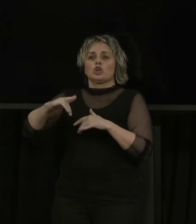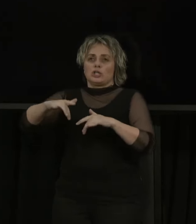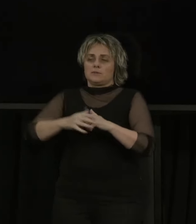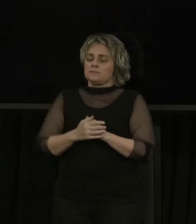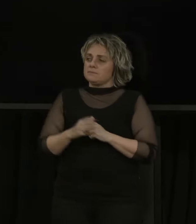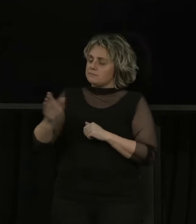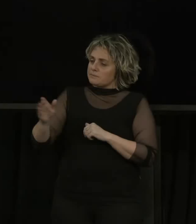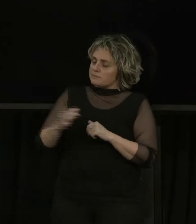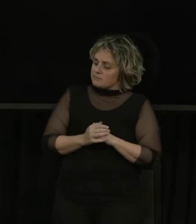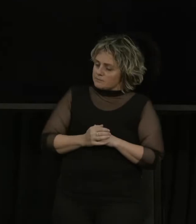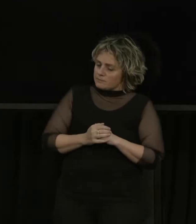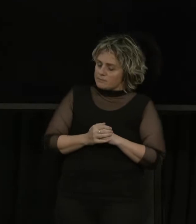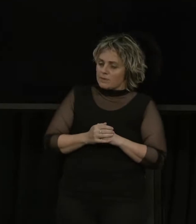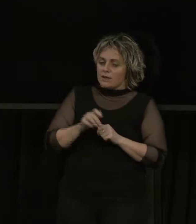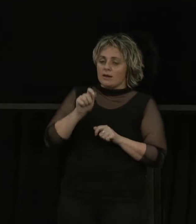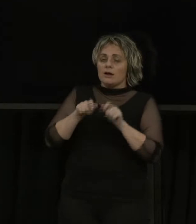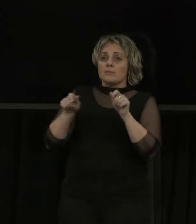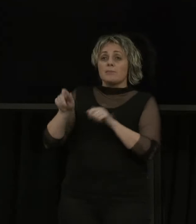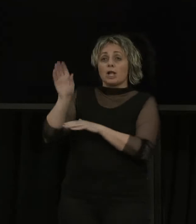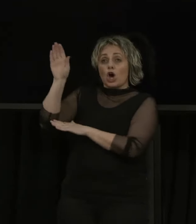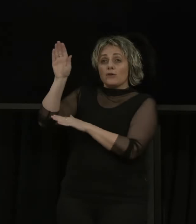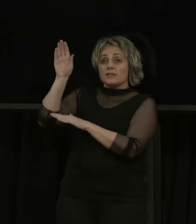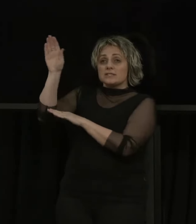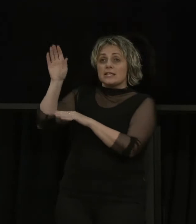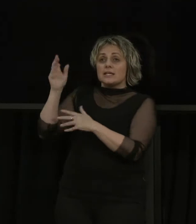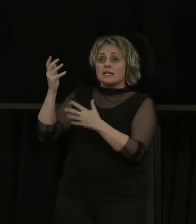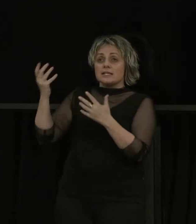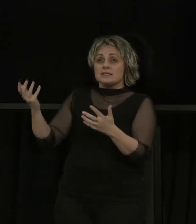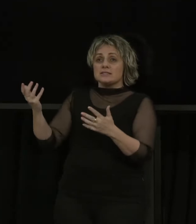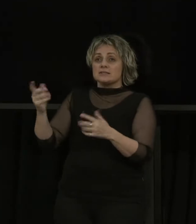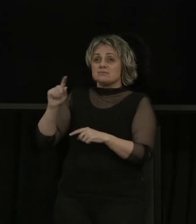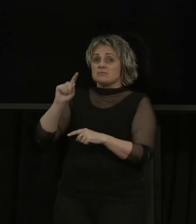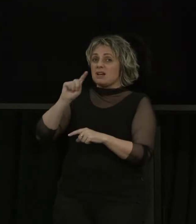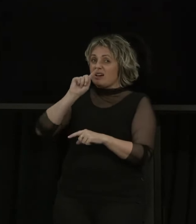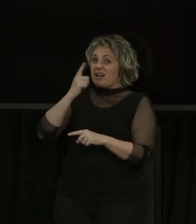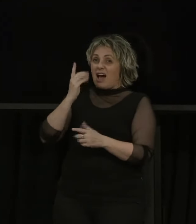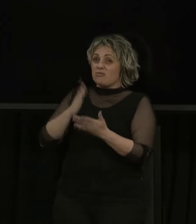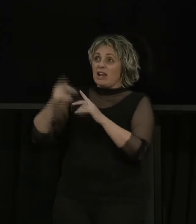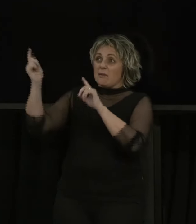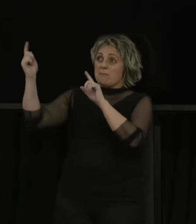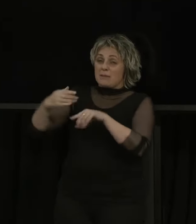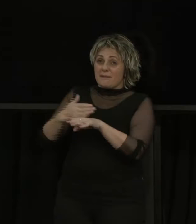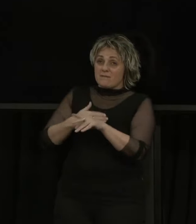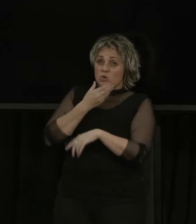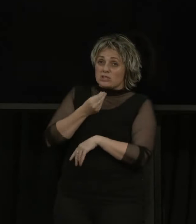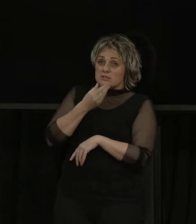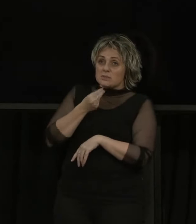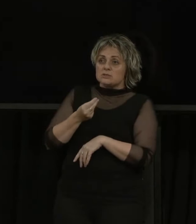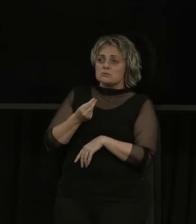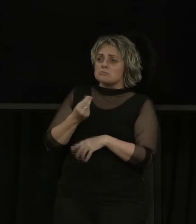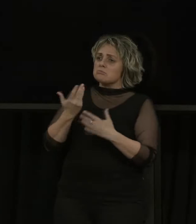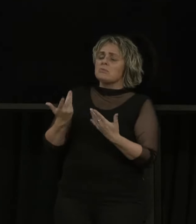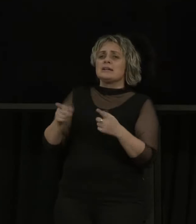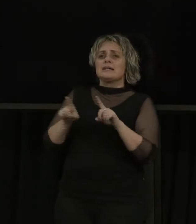options away around the way we manage the border, shortened isolation and so on.